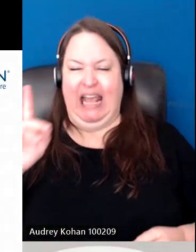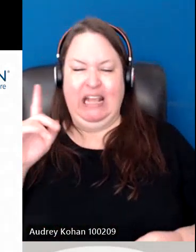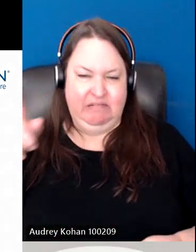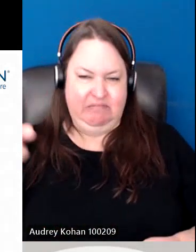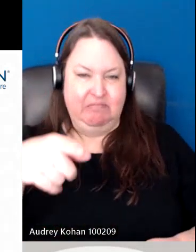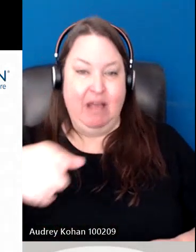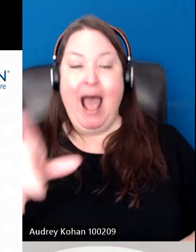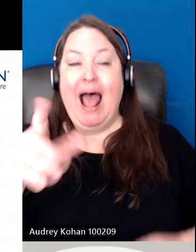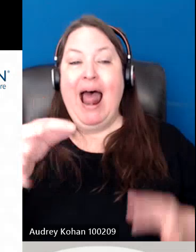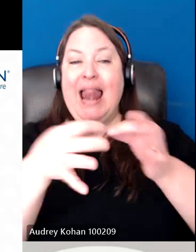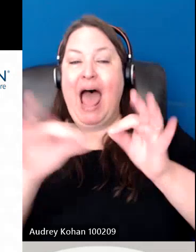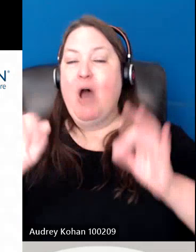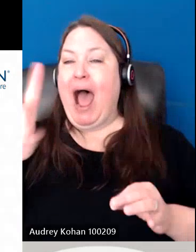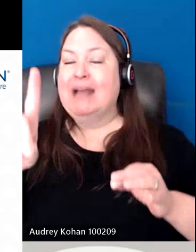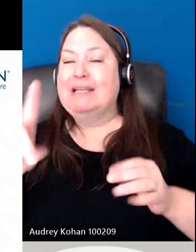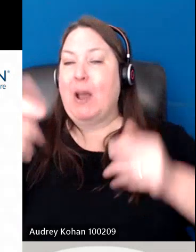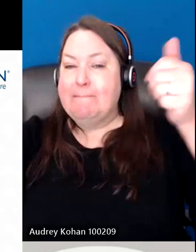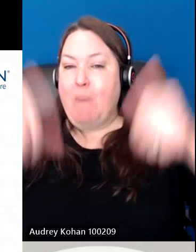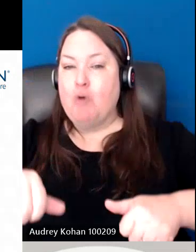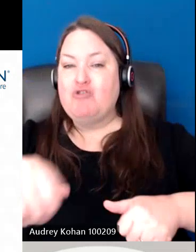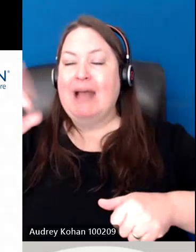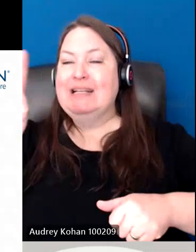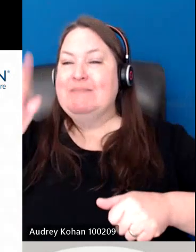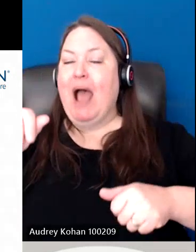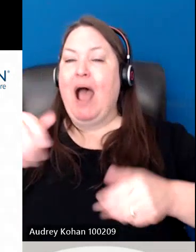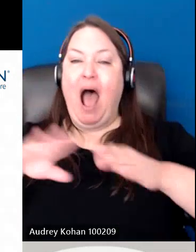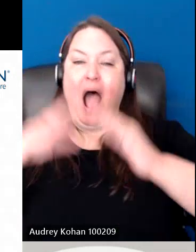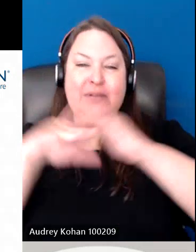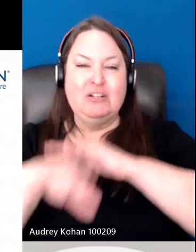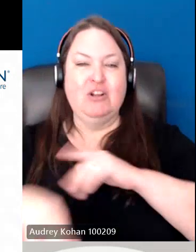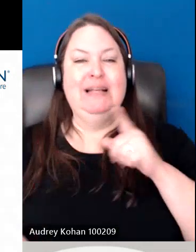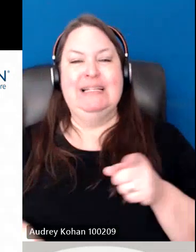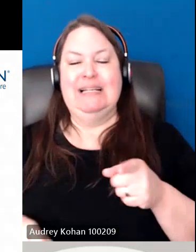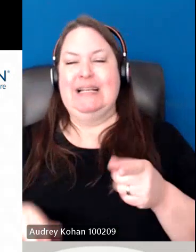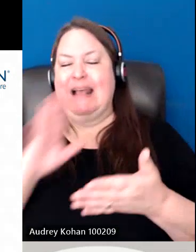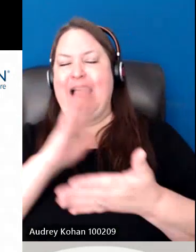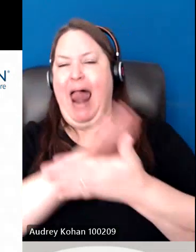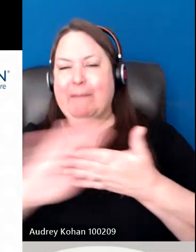ID poster and disability accommodations so this is laminated double-sided it's 8